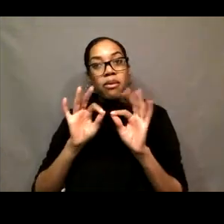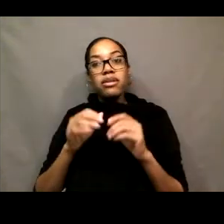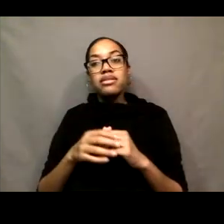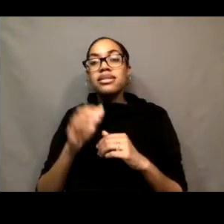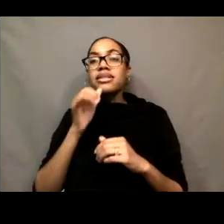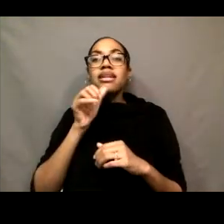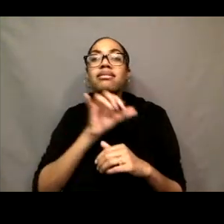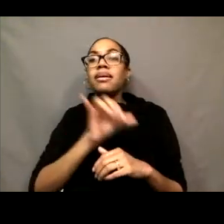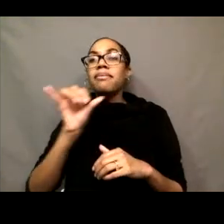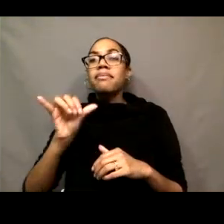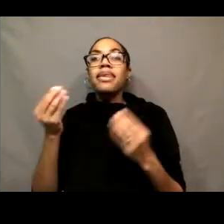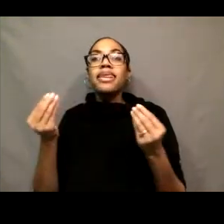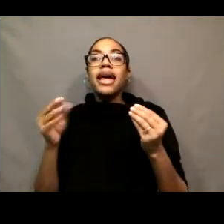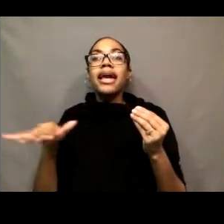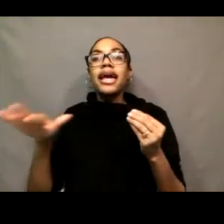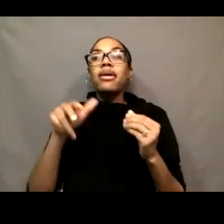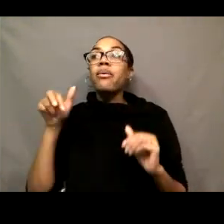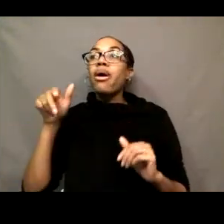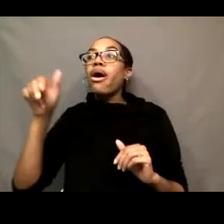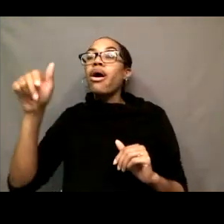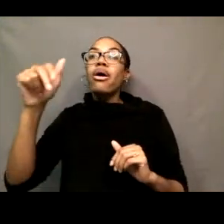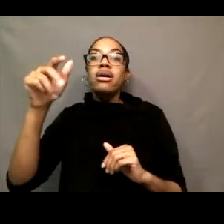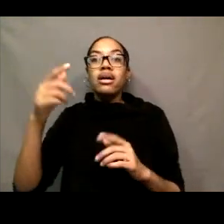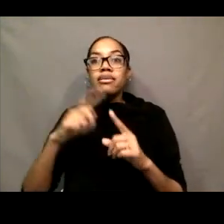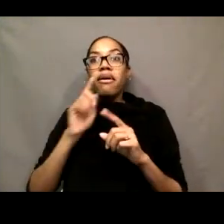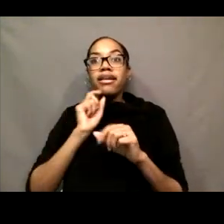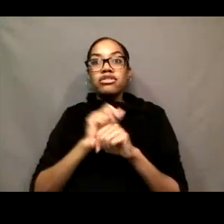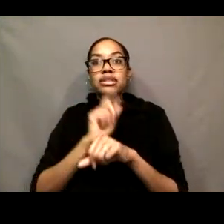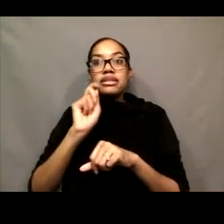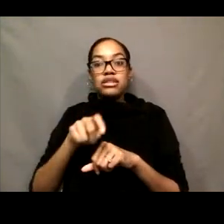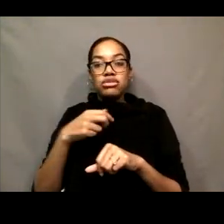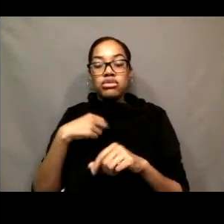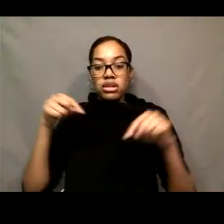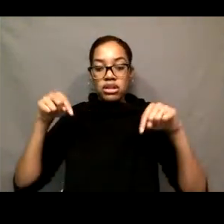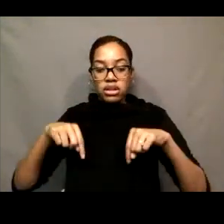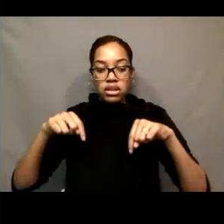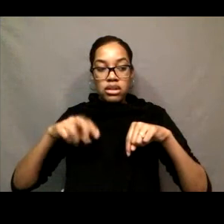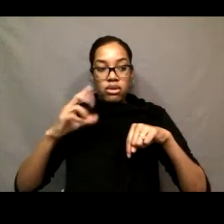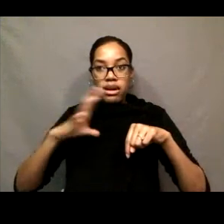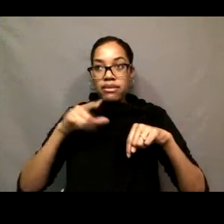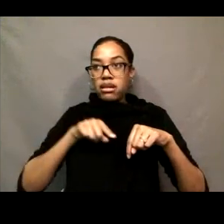that you can just walk over to things you need help to figure out where you are and how to get back there.